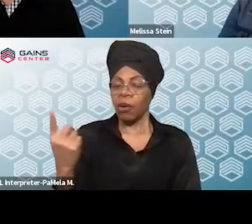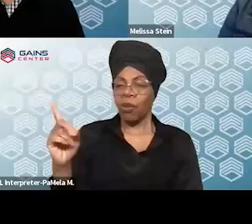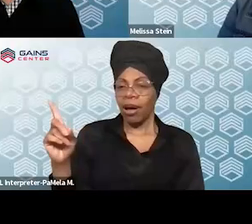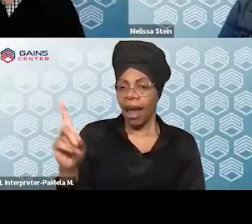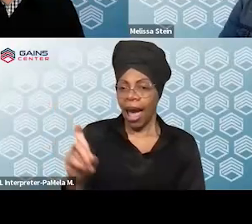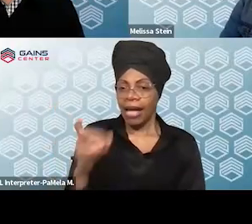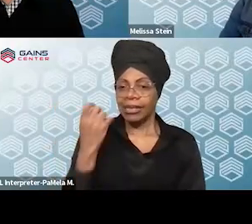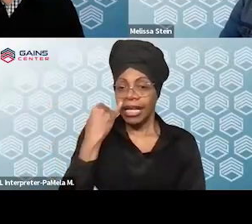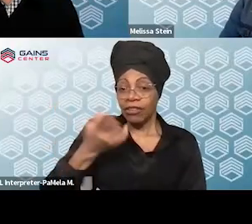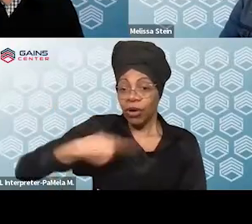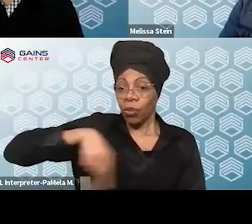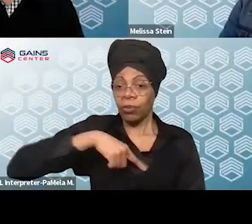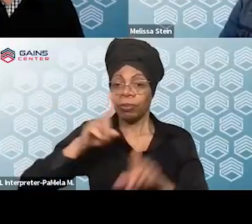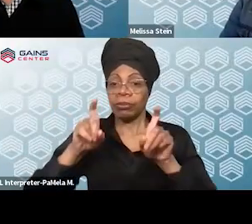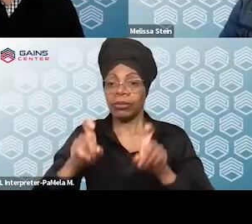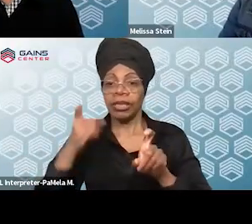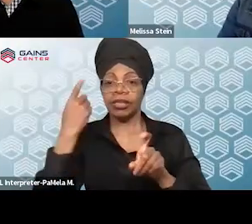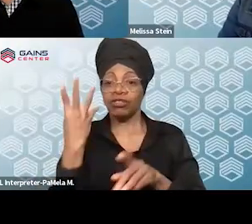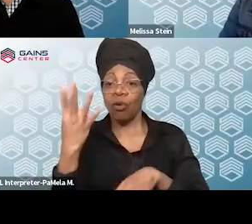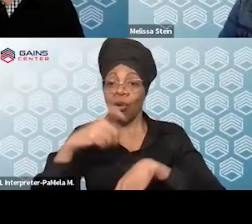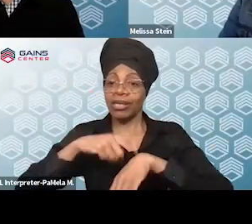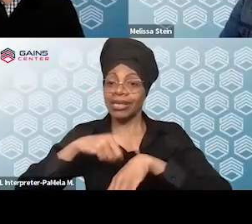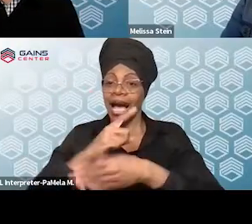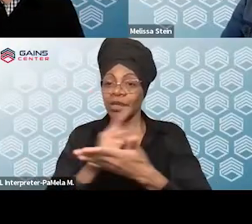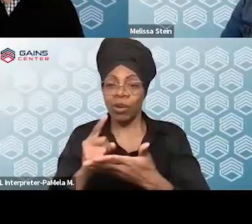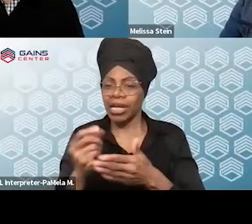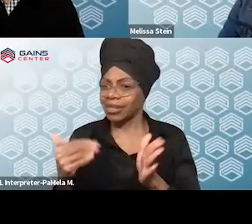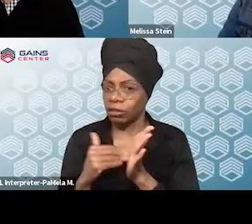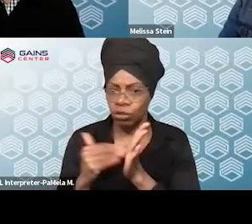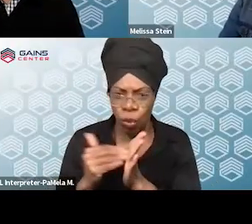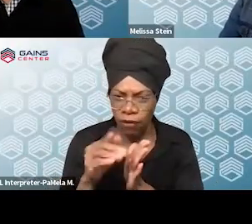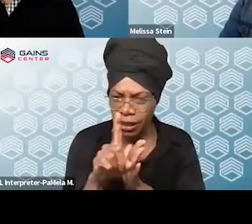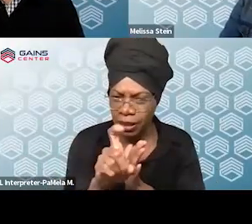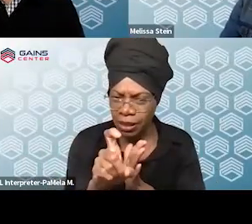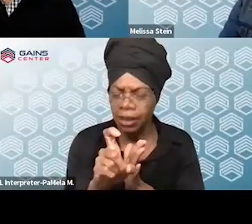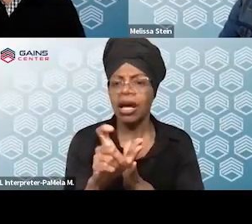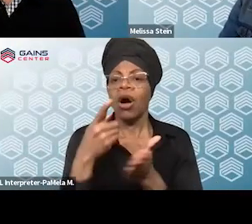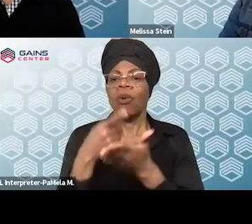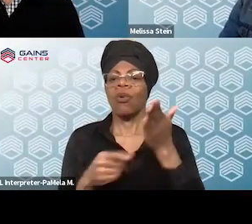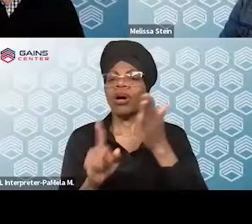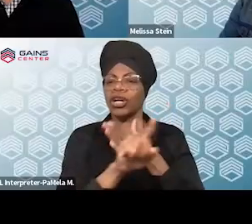if we're testing four times a week, is that too often? So, just what are your thoughts around